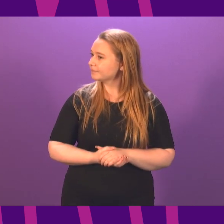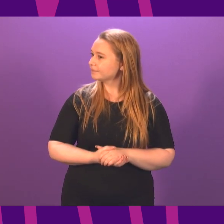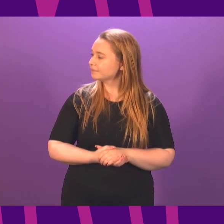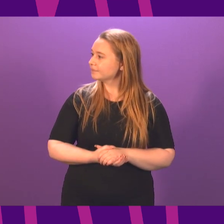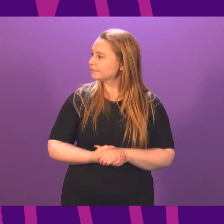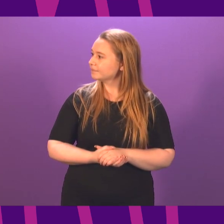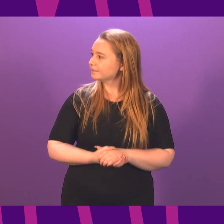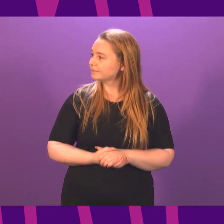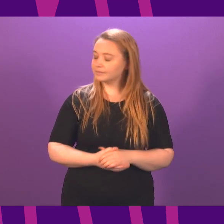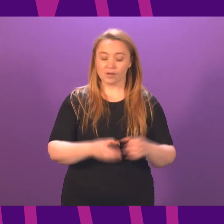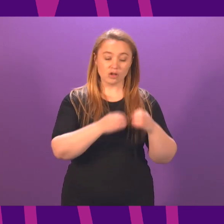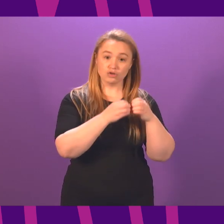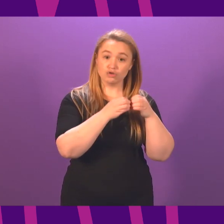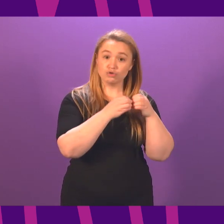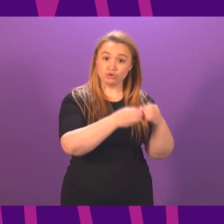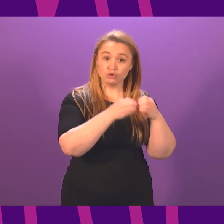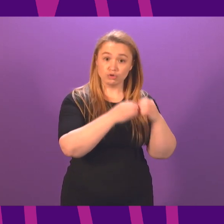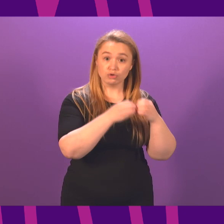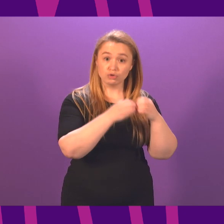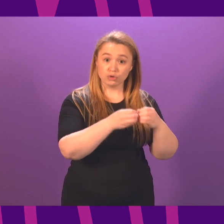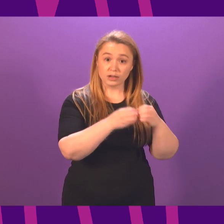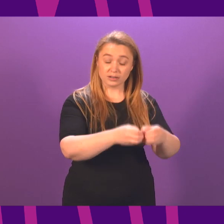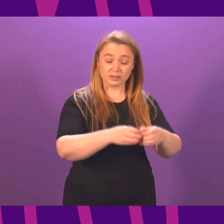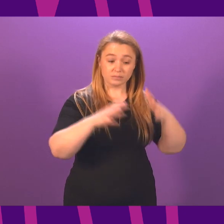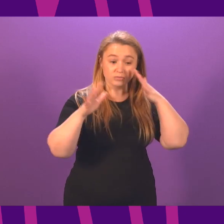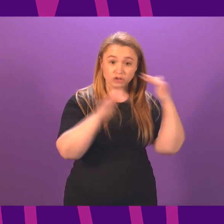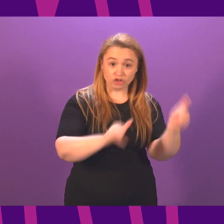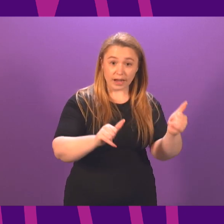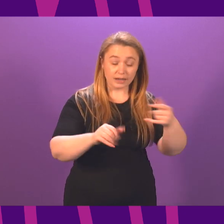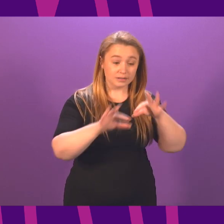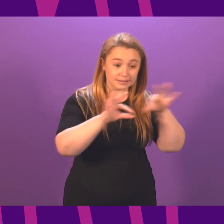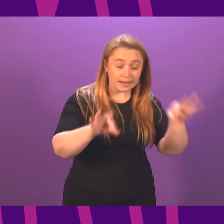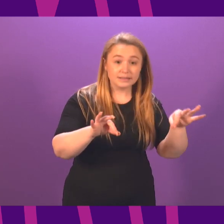of students until there were big outbreaks in universities. She criticised the use of lateral